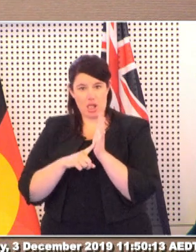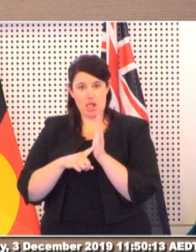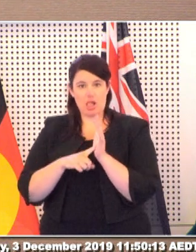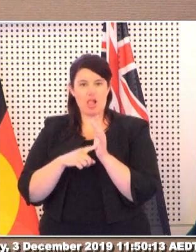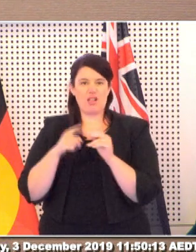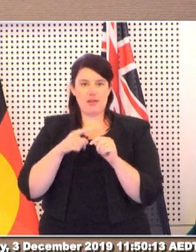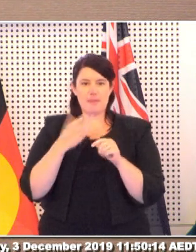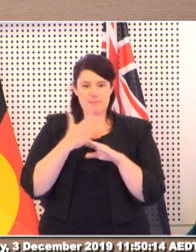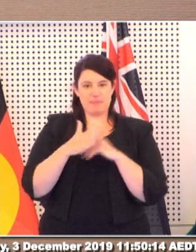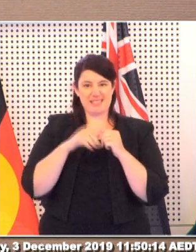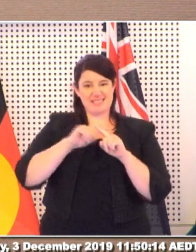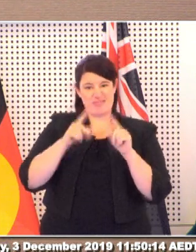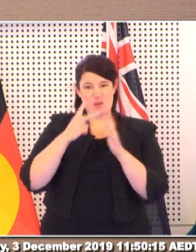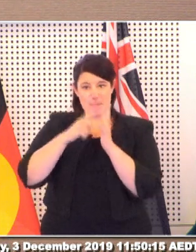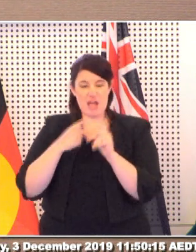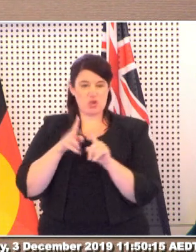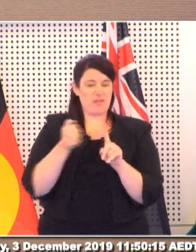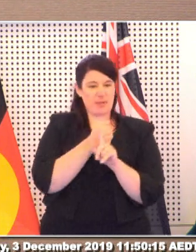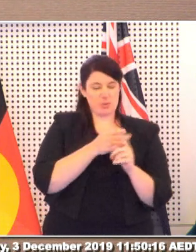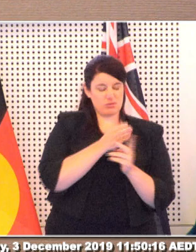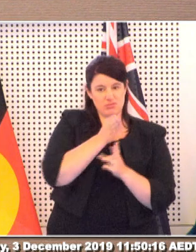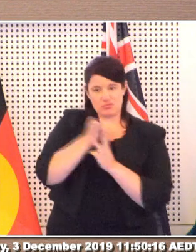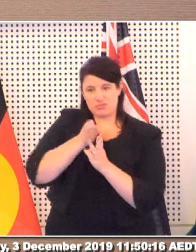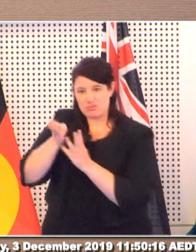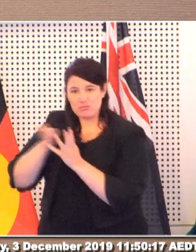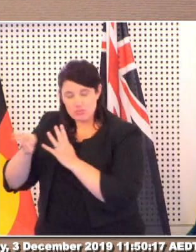And what’s important is the person at the centre.